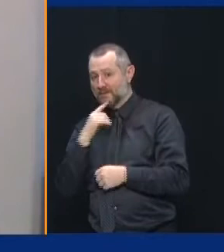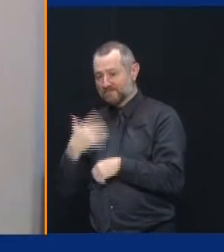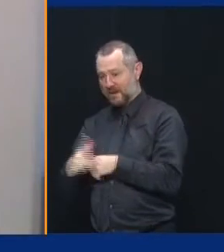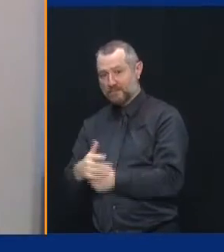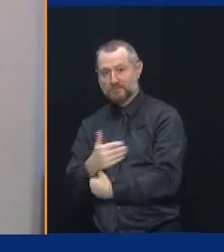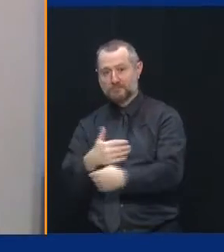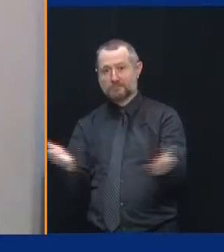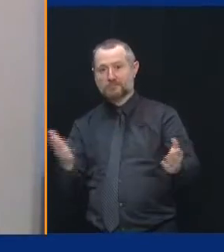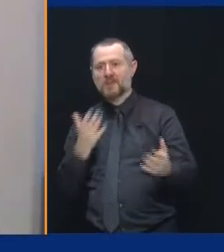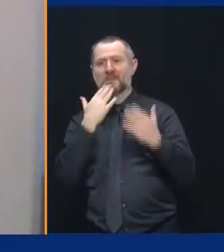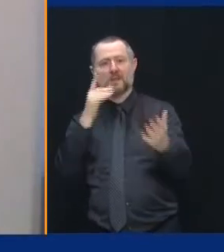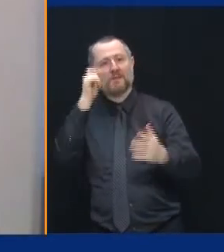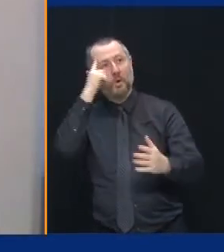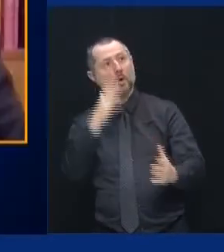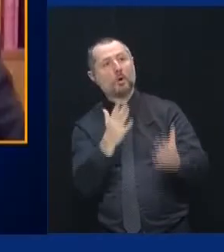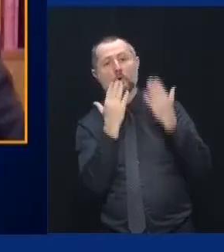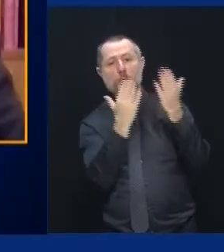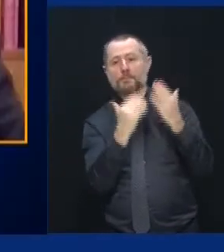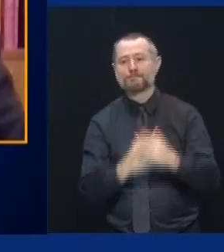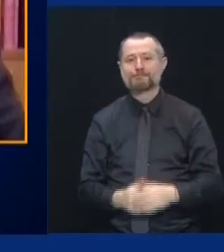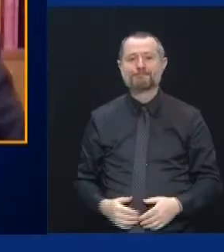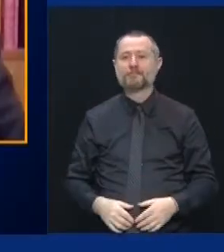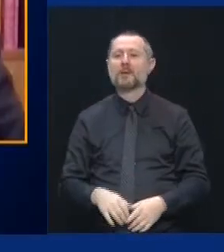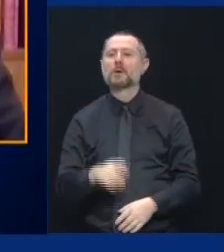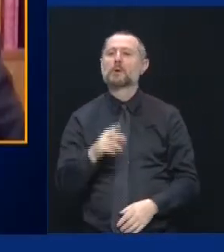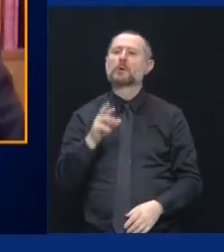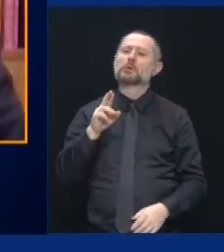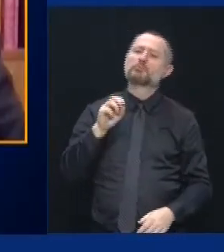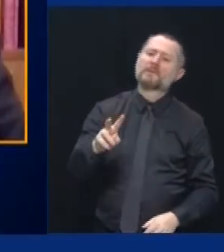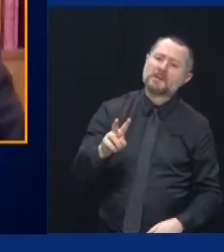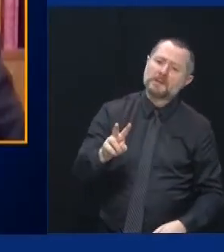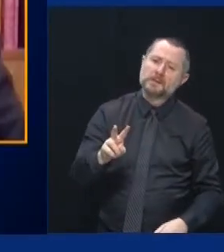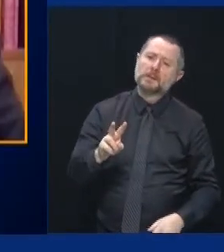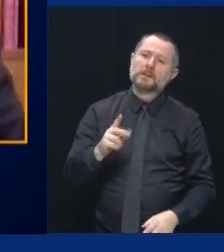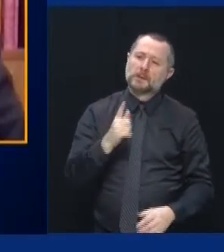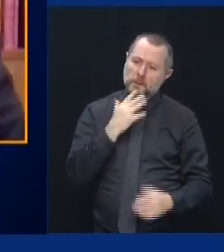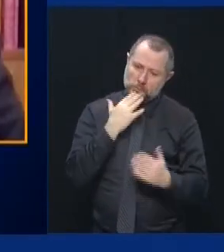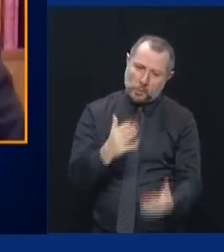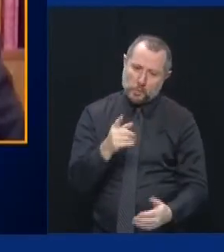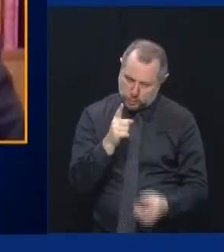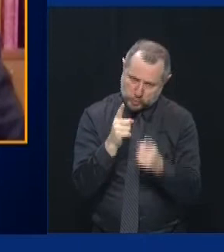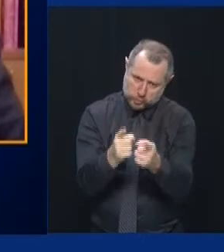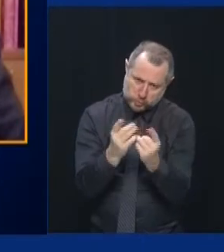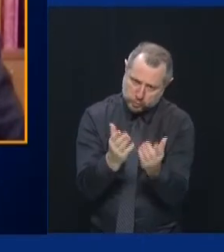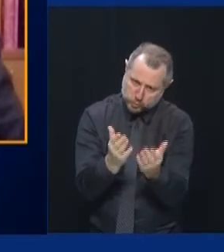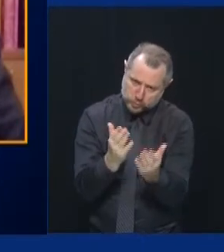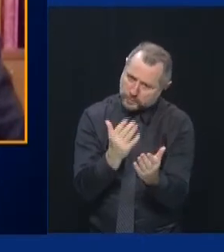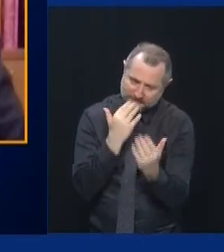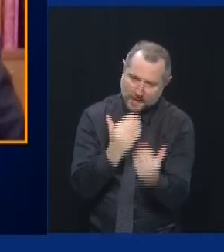THIS IS SAFE. AND THAT WE NEED TO DO THIS BECAUSE IT'S MADE AVAILABLE TO US.